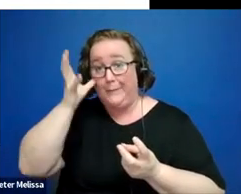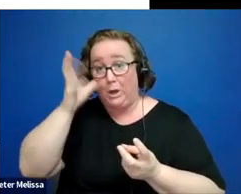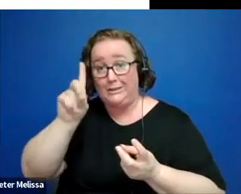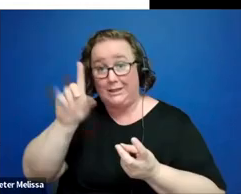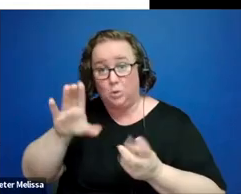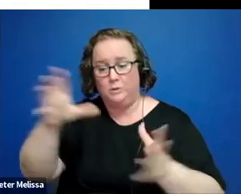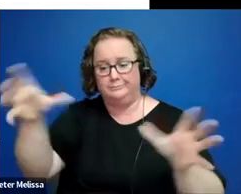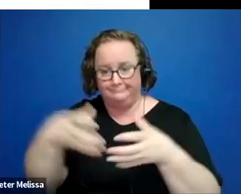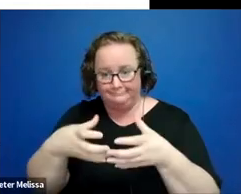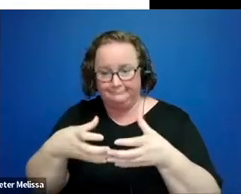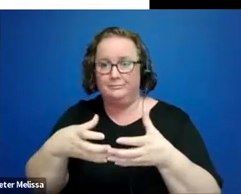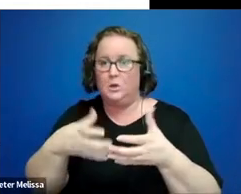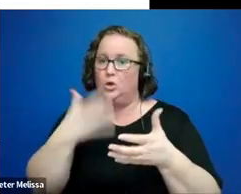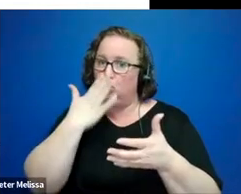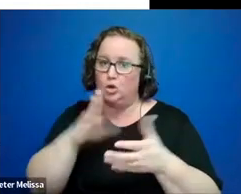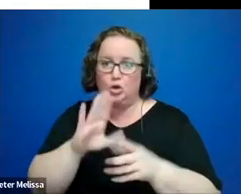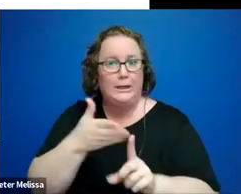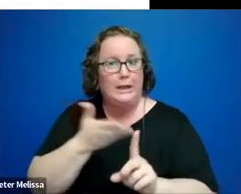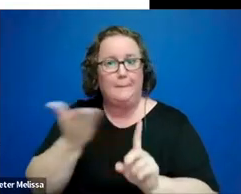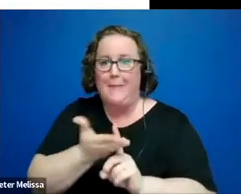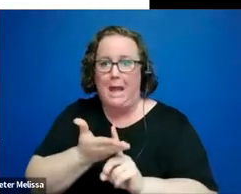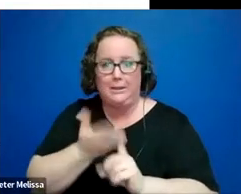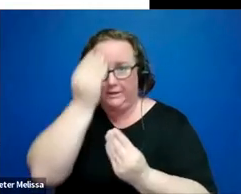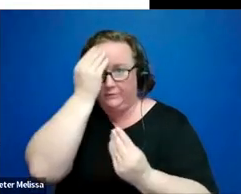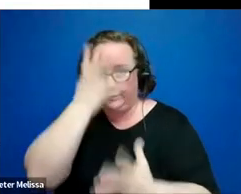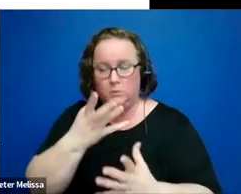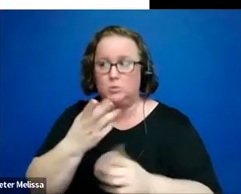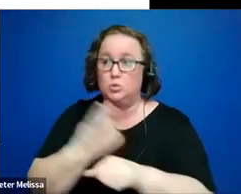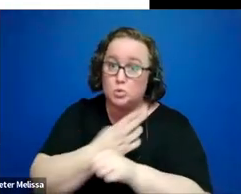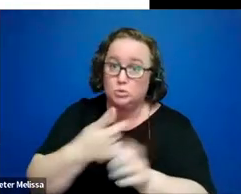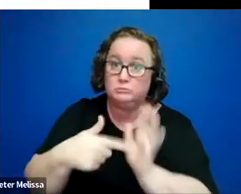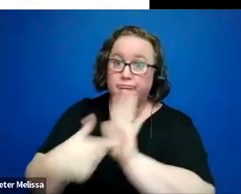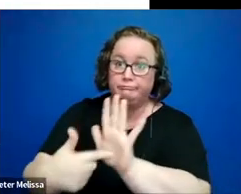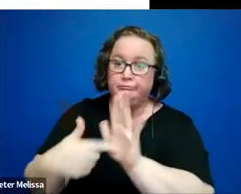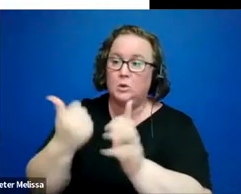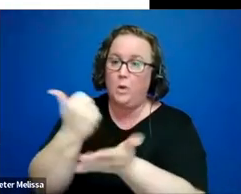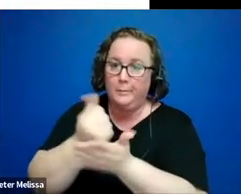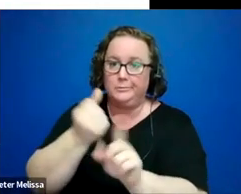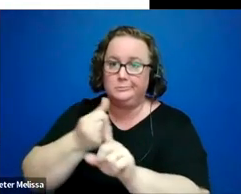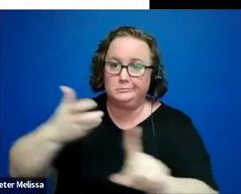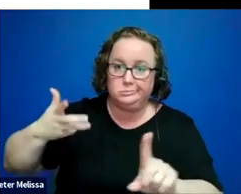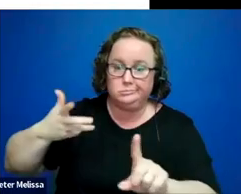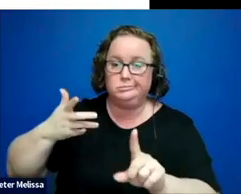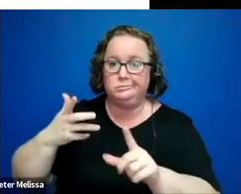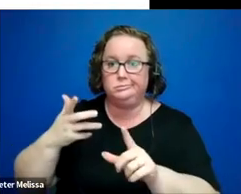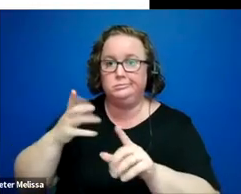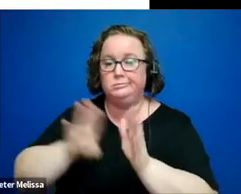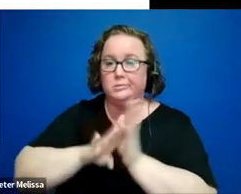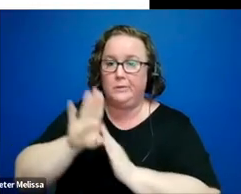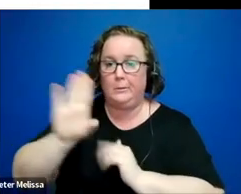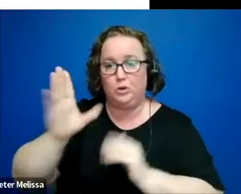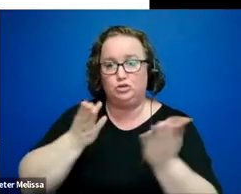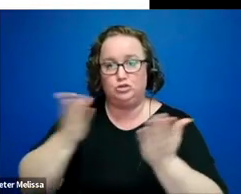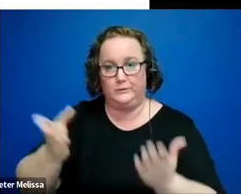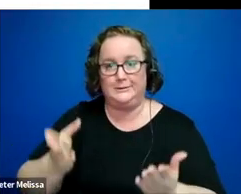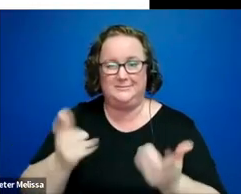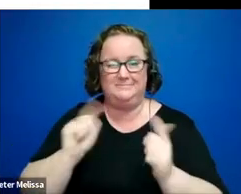compelling data that can be used in arguments for expanding services for these populations. Next slide.